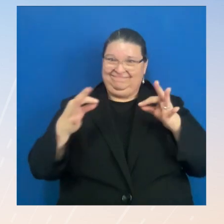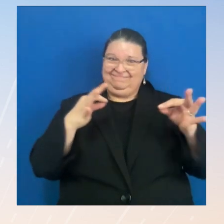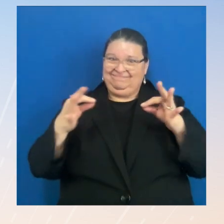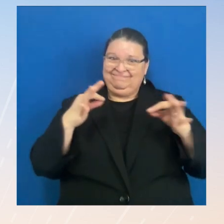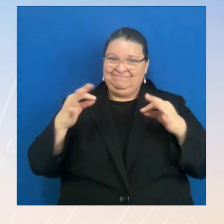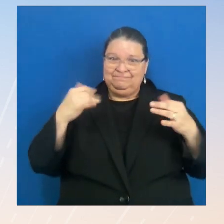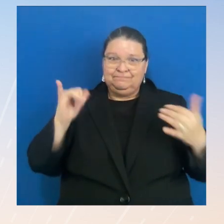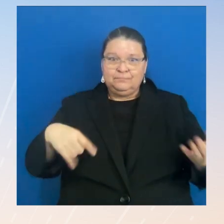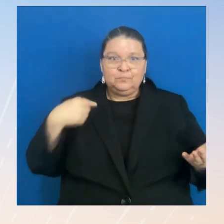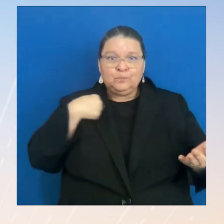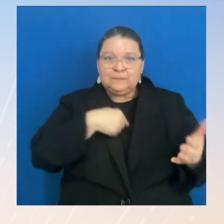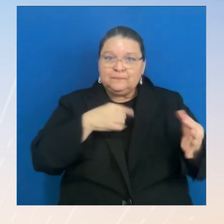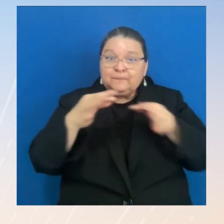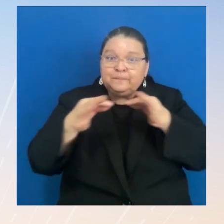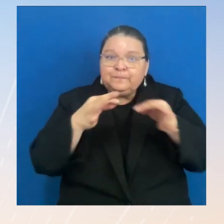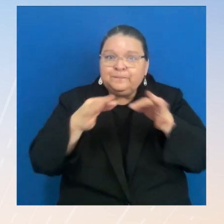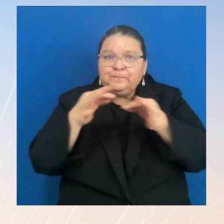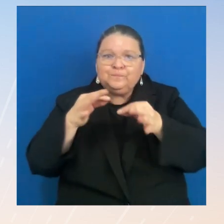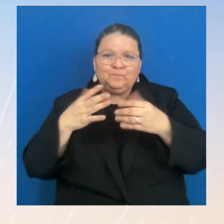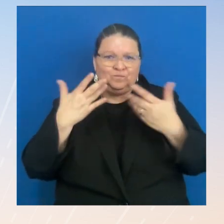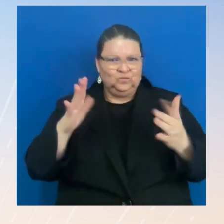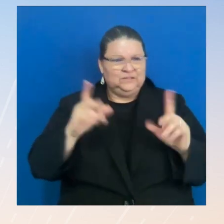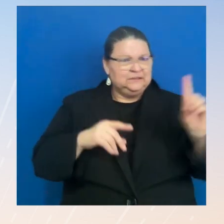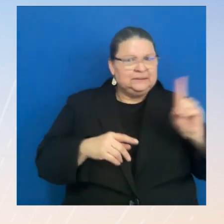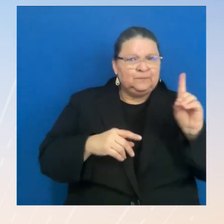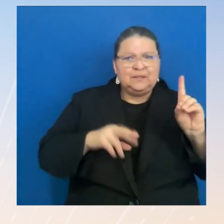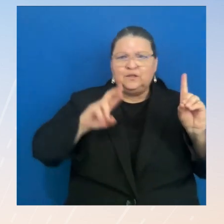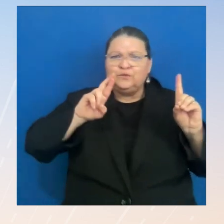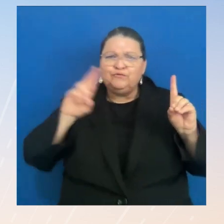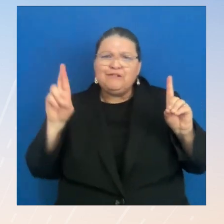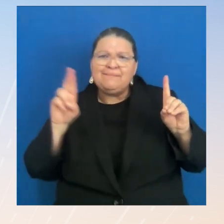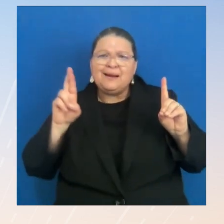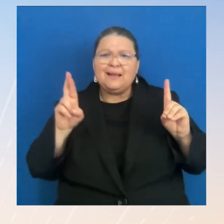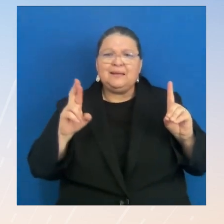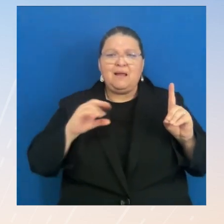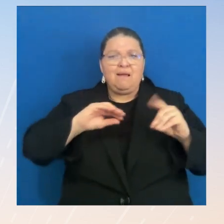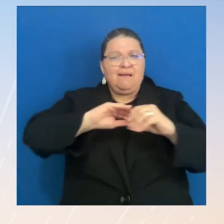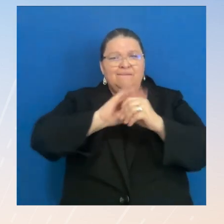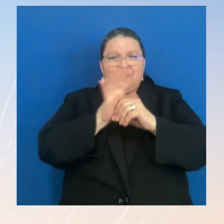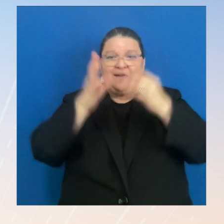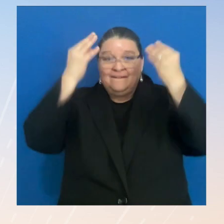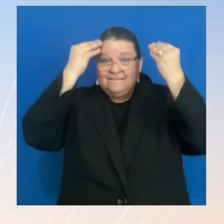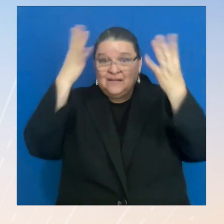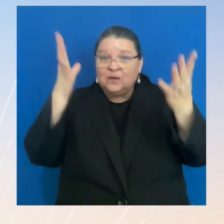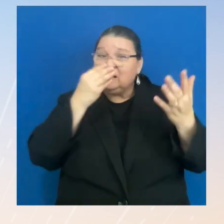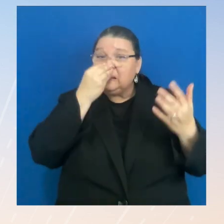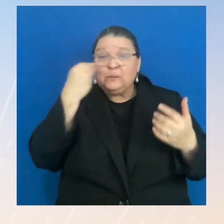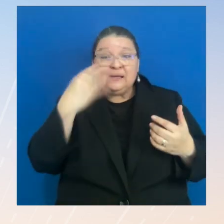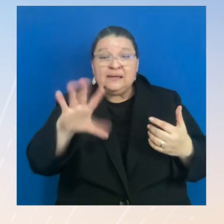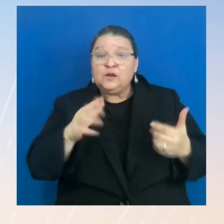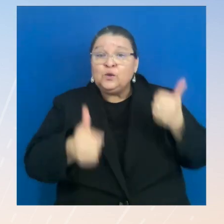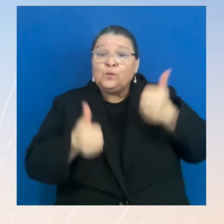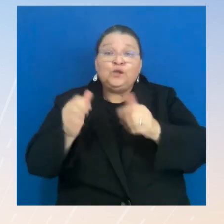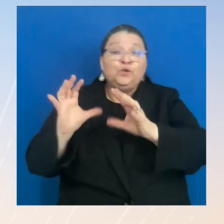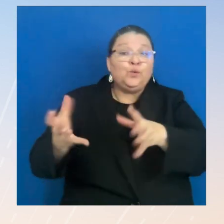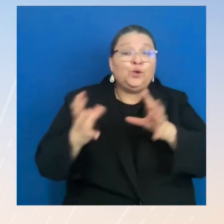COVID doesn't discriminate just by party at all. I think what we're trying to do is really be very clear